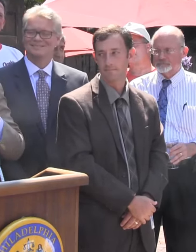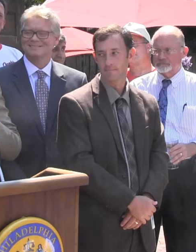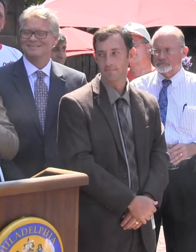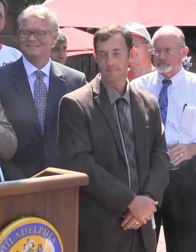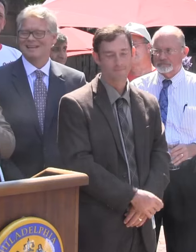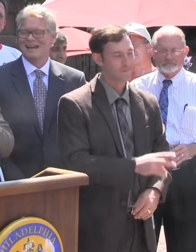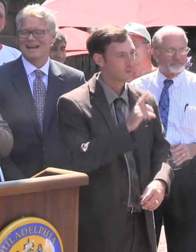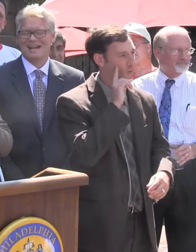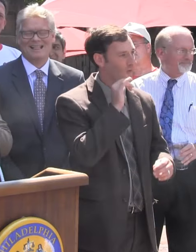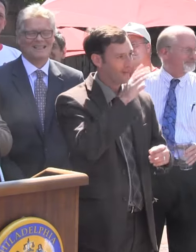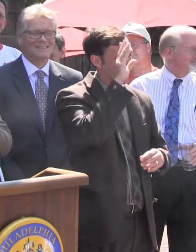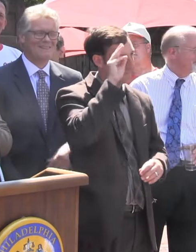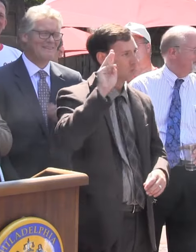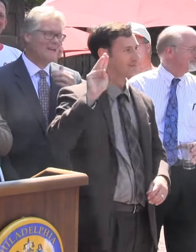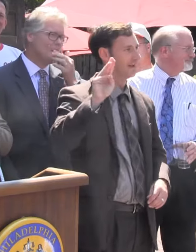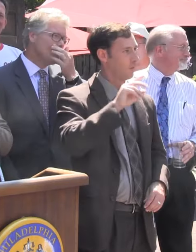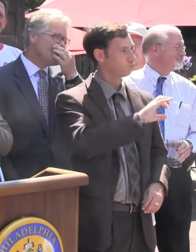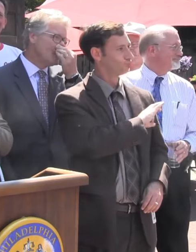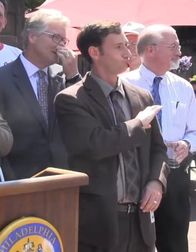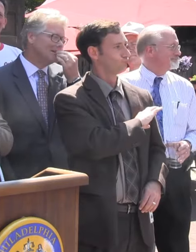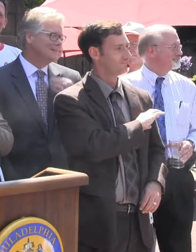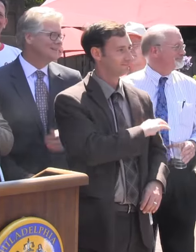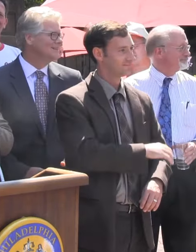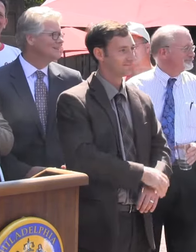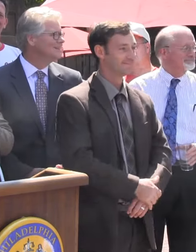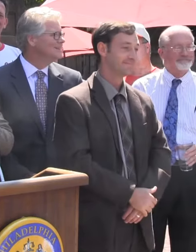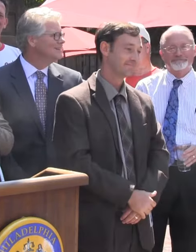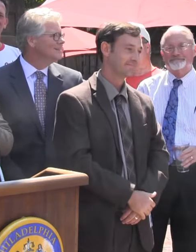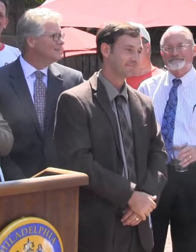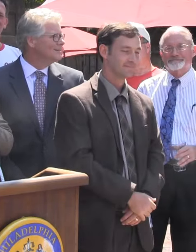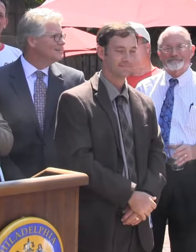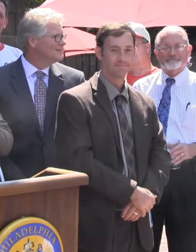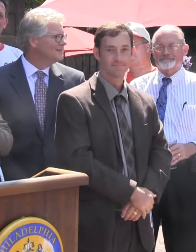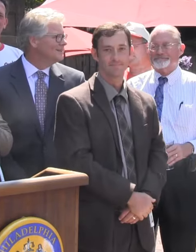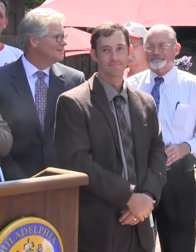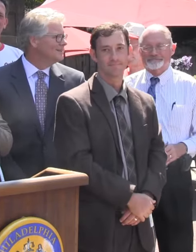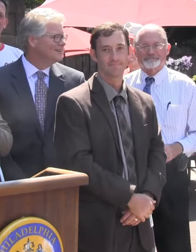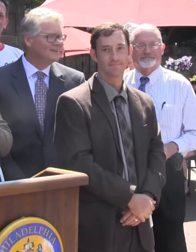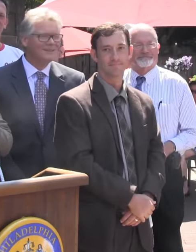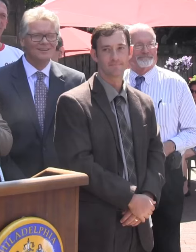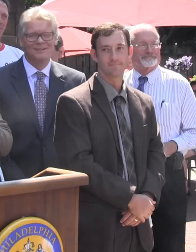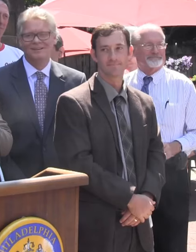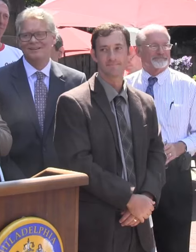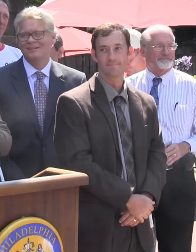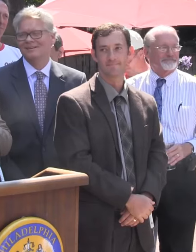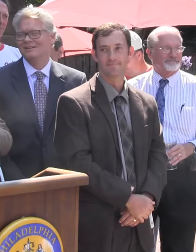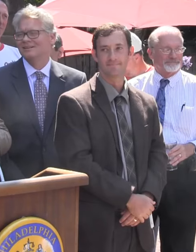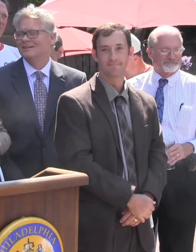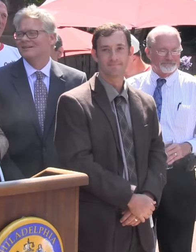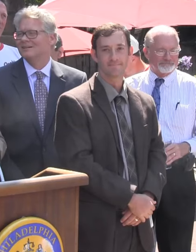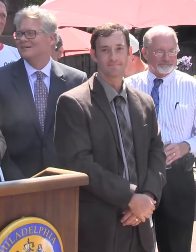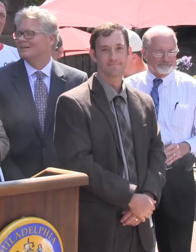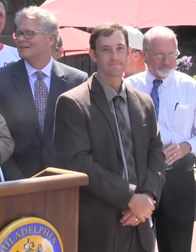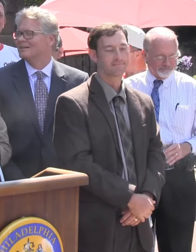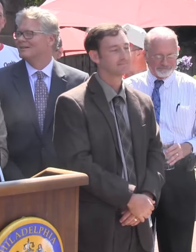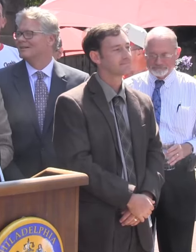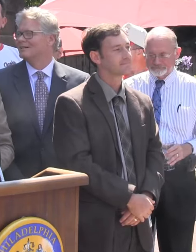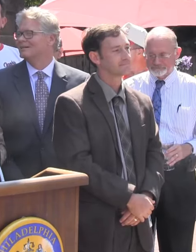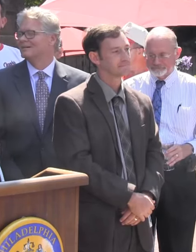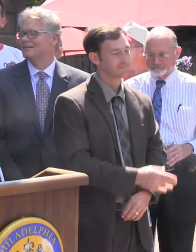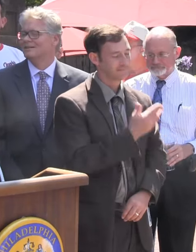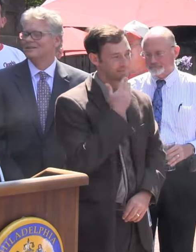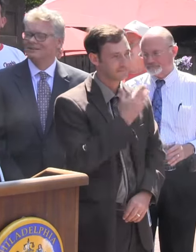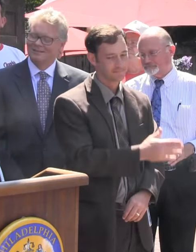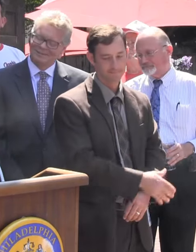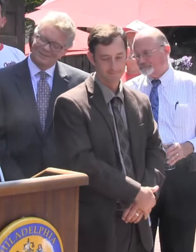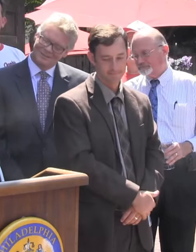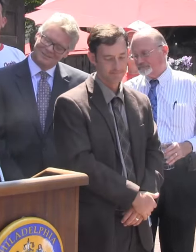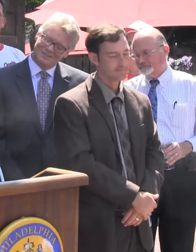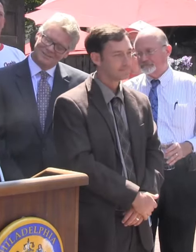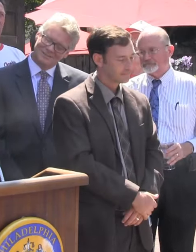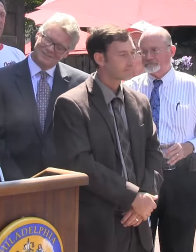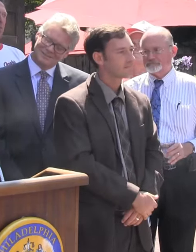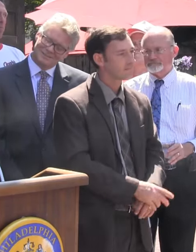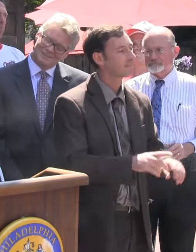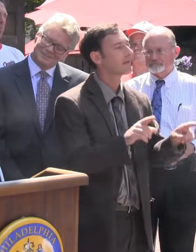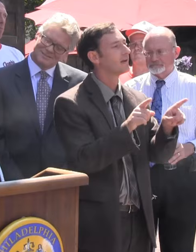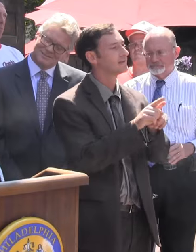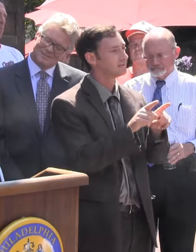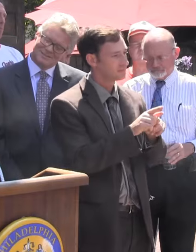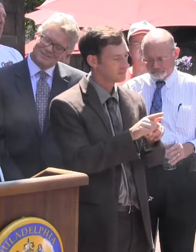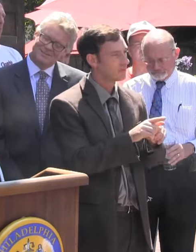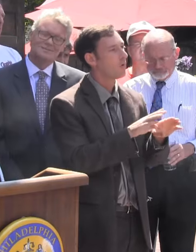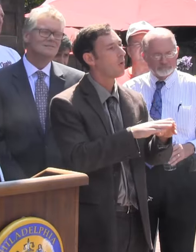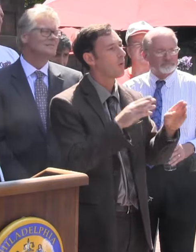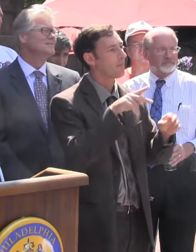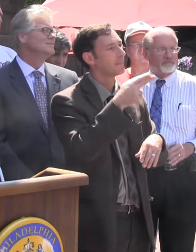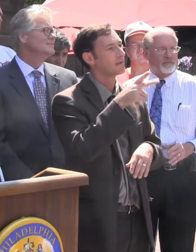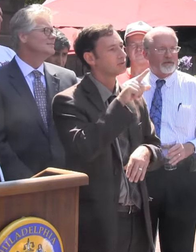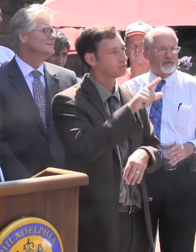a Boy Scout, little badges everywhere. Thank you. Additionally openinPHL kits will be available